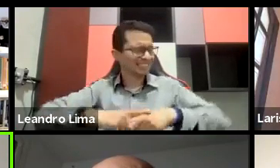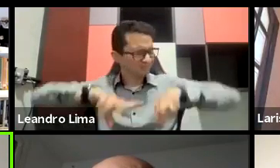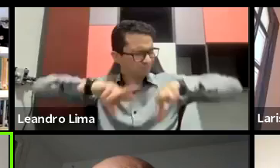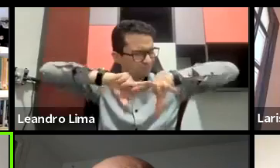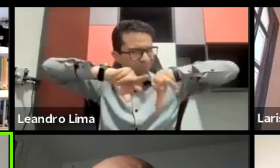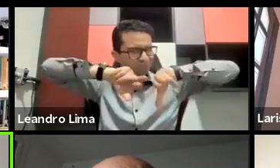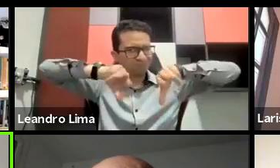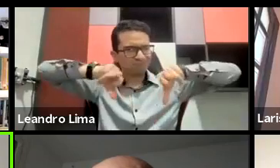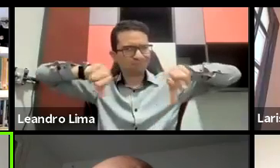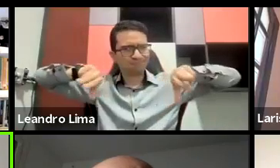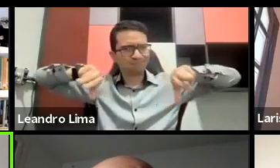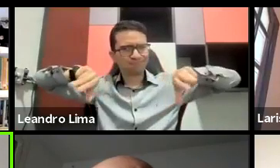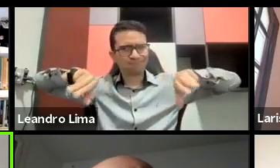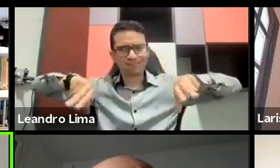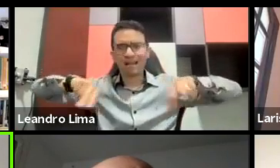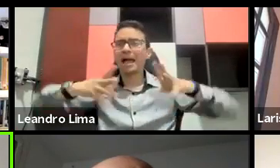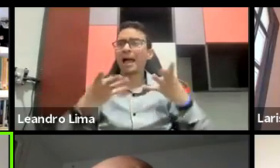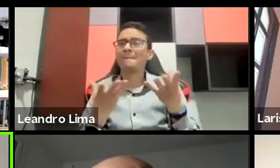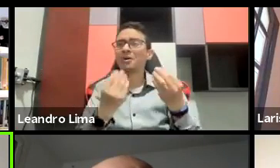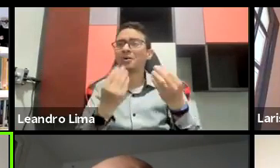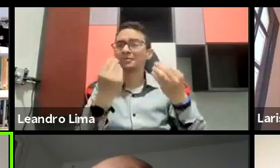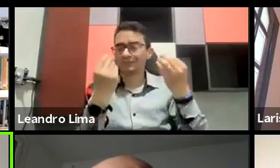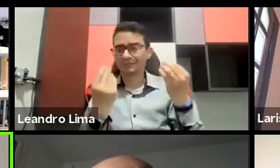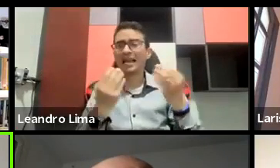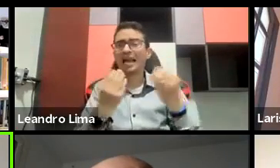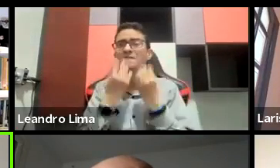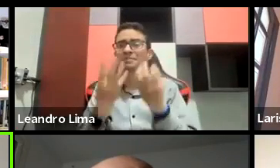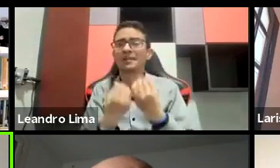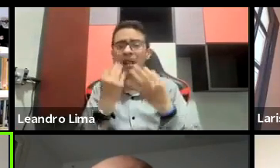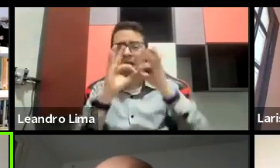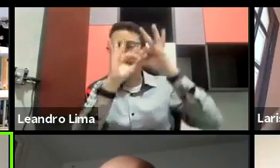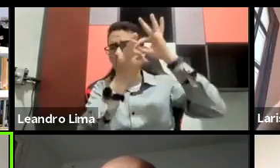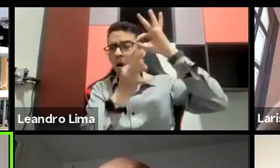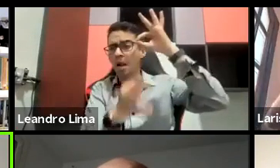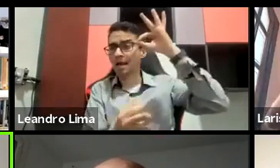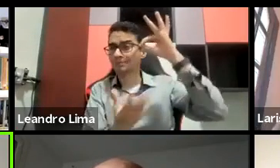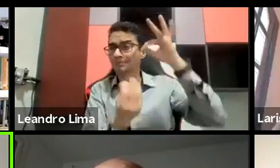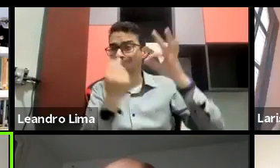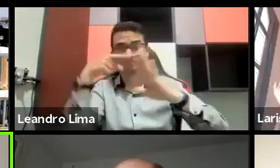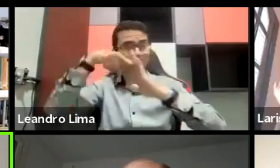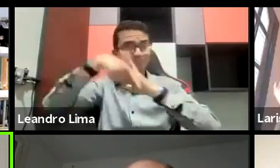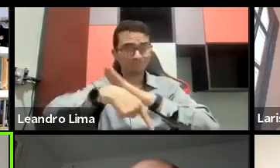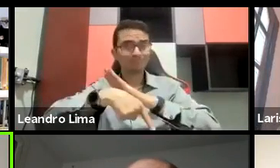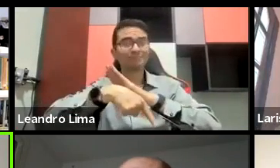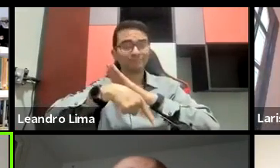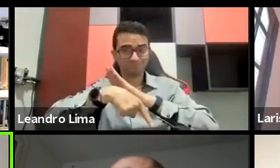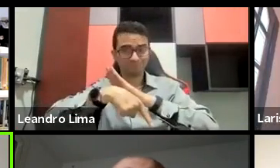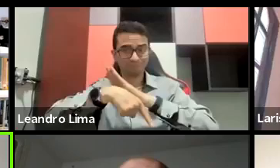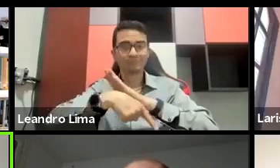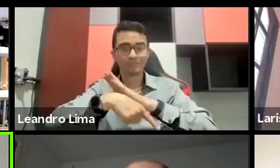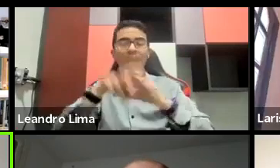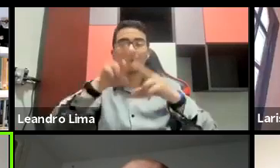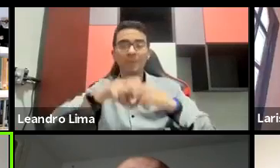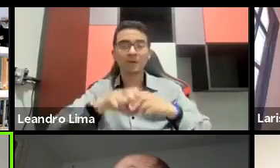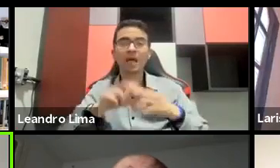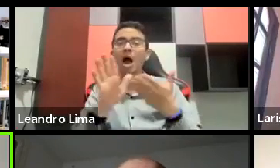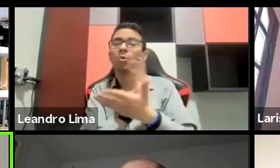of the uh diverse and uh the different topics discussed. We different topics discussed. We different topics discussed. We shared a paper on Rio the one shared a paper on Rio the one shared a paper on Rio the one you published in mind, culture, you published in mind, culture,